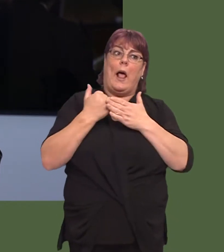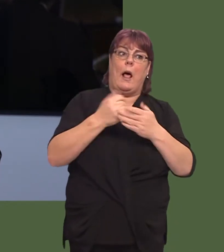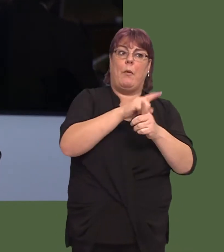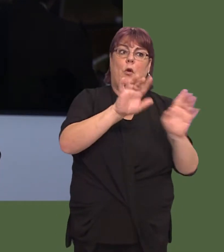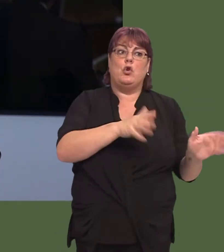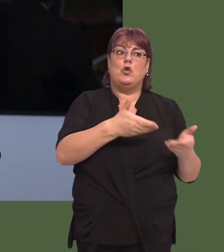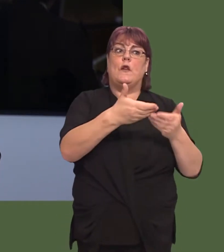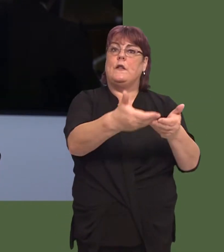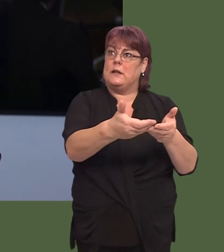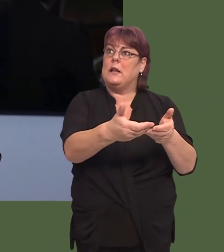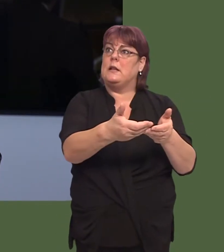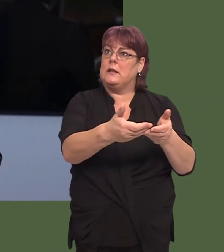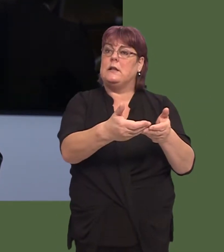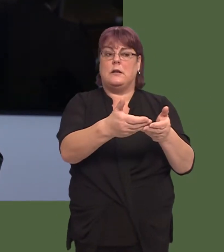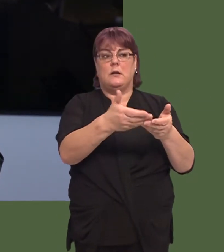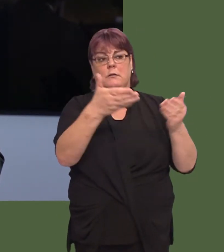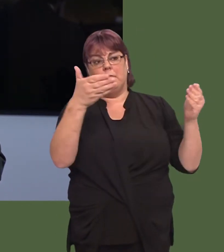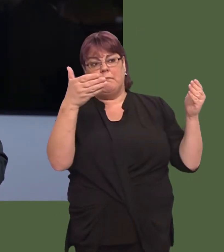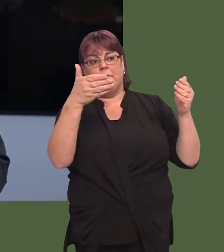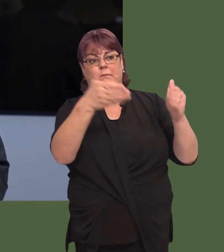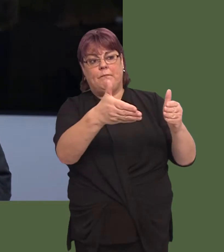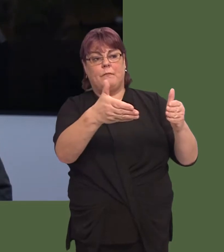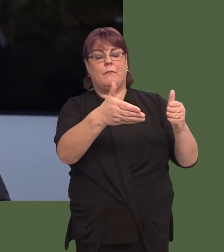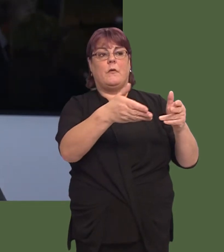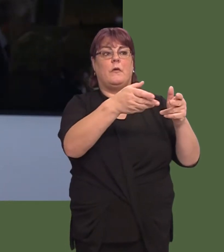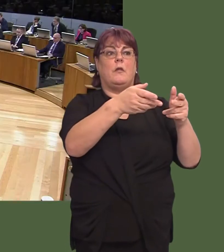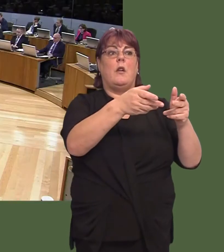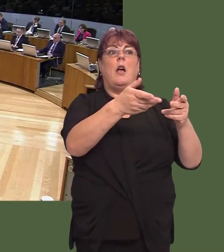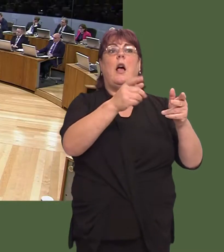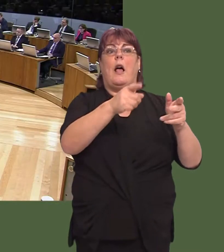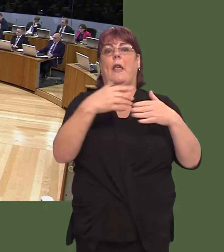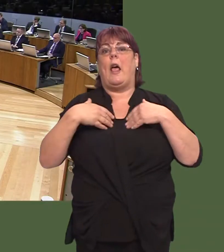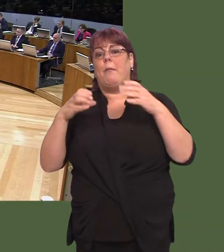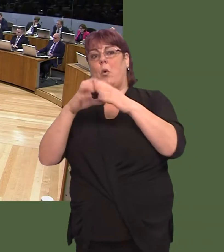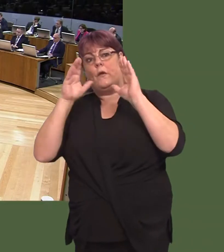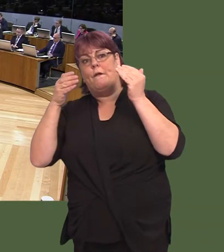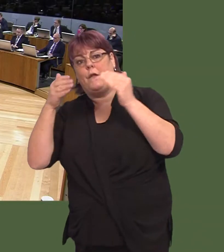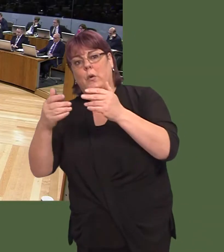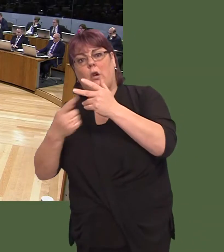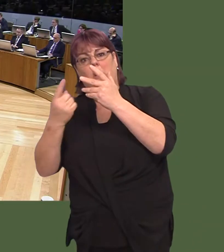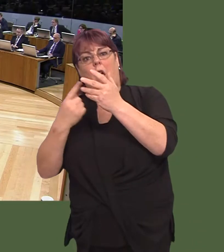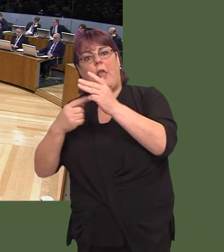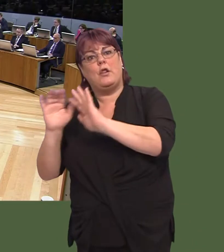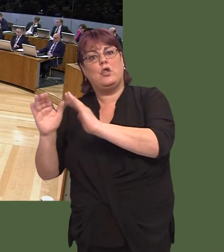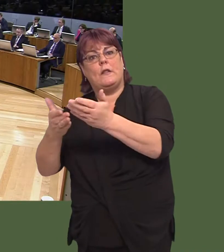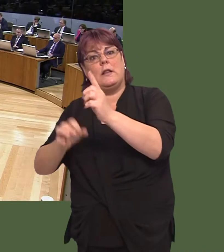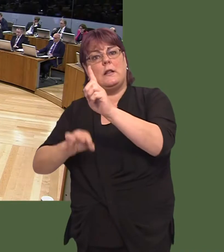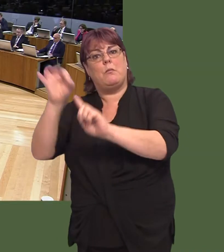problems weíve heard referred to today in different contexts. Carwyn Jones: Well, if we look at the recent report by Hospice UK into hospice care in